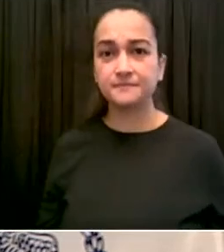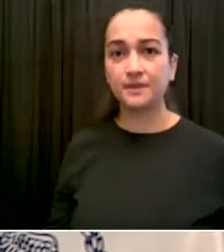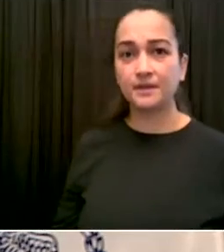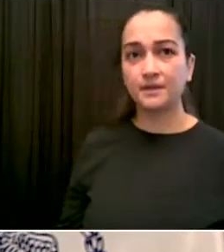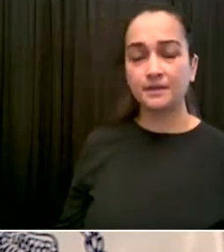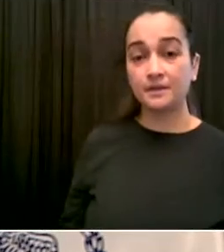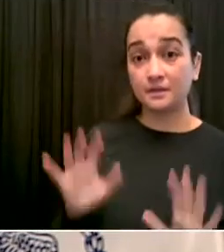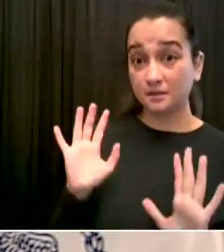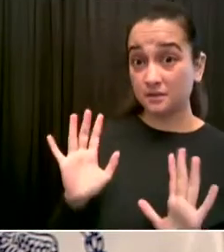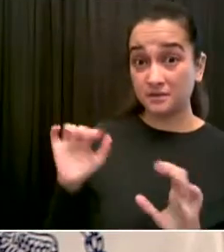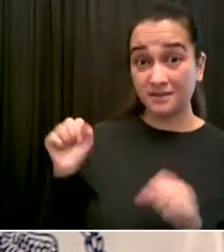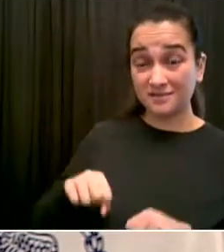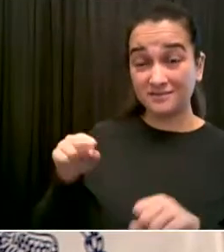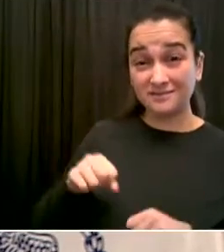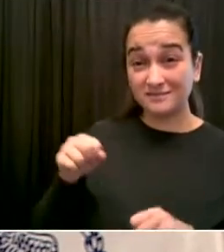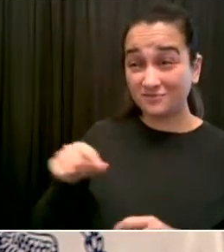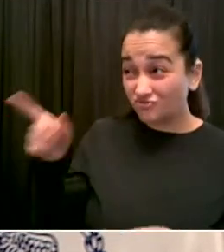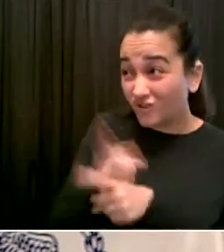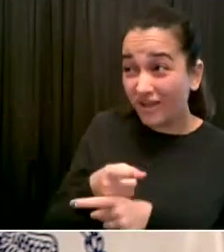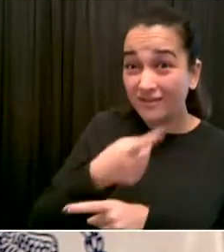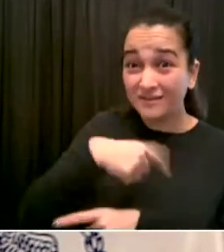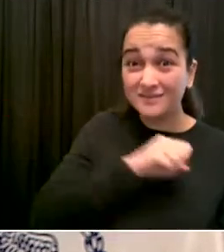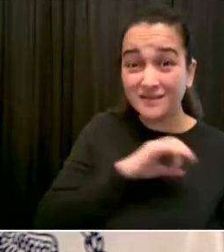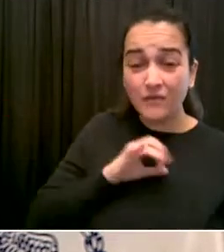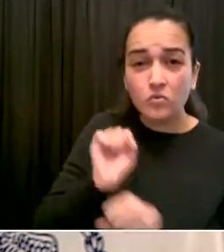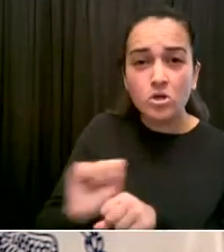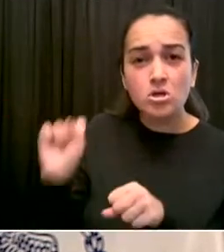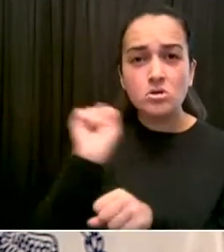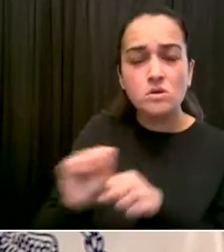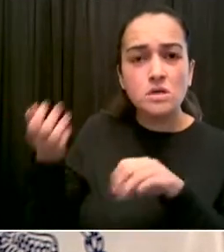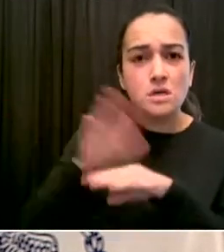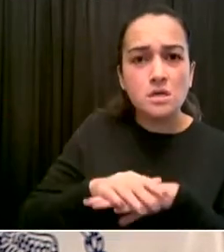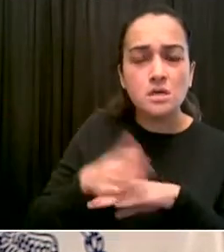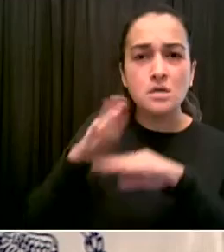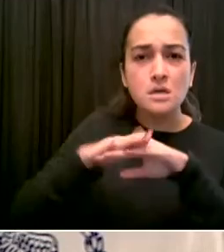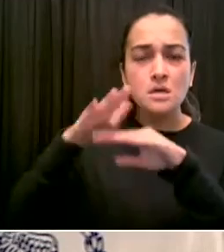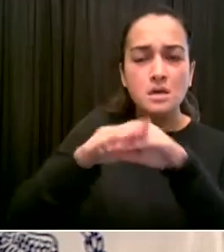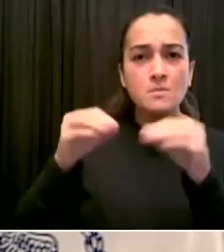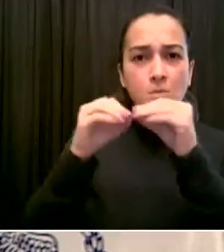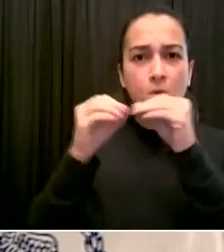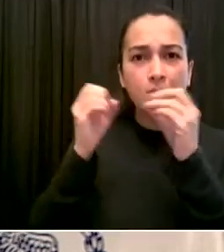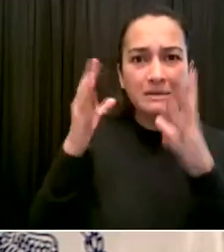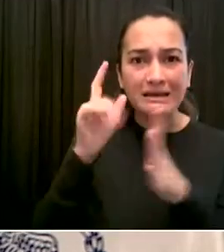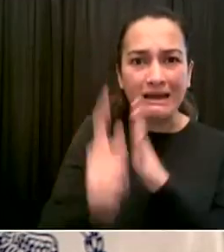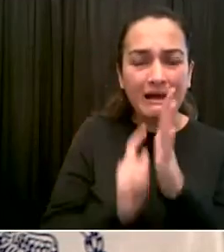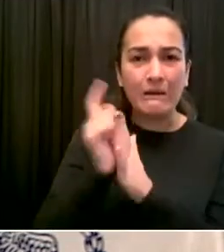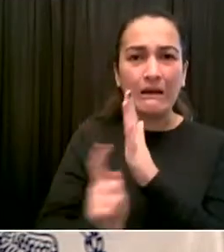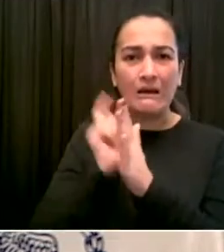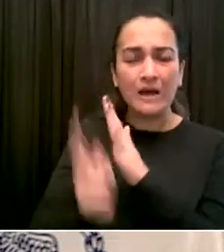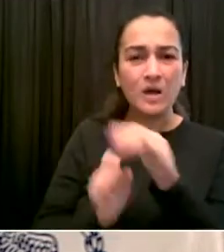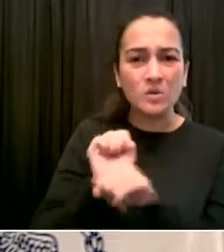TO COMMISSIONER SCHIRALDI. NO ONE SHOULD BE WORKING A